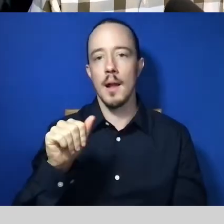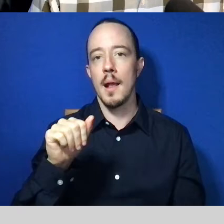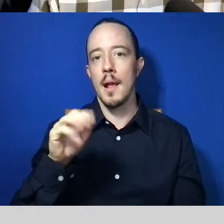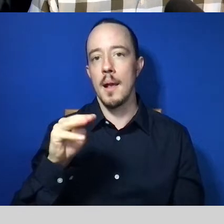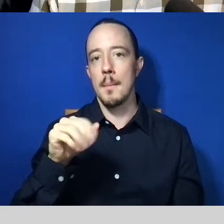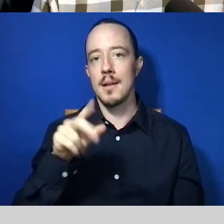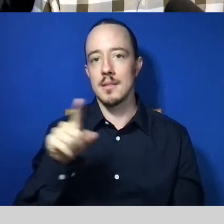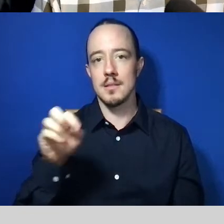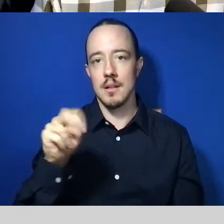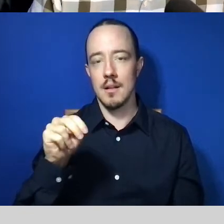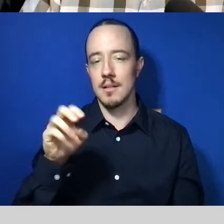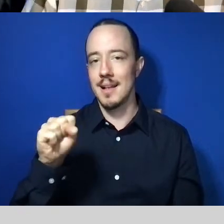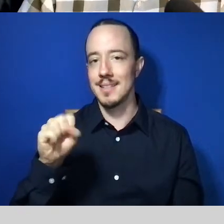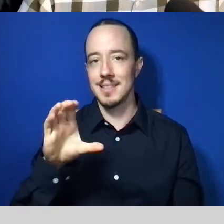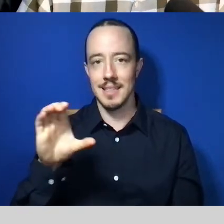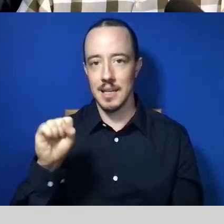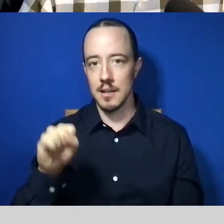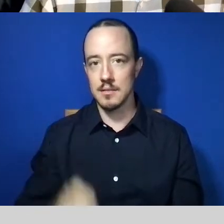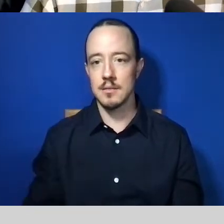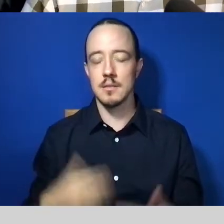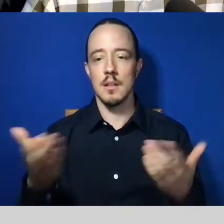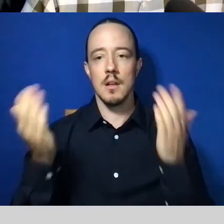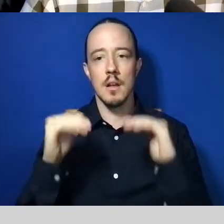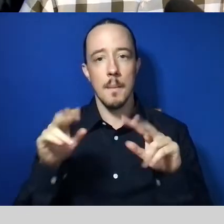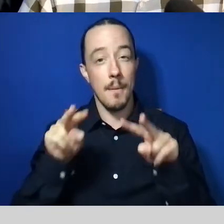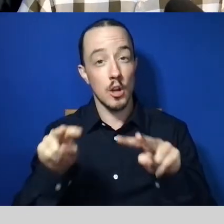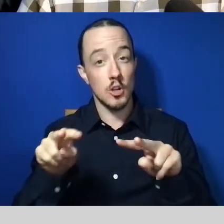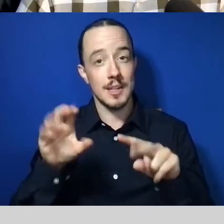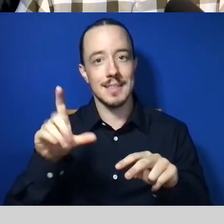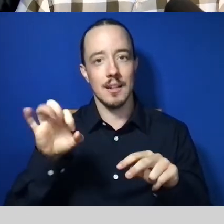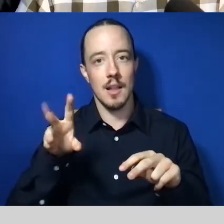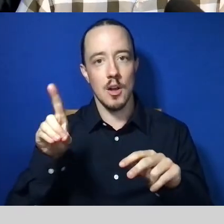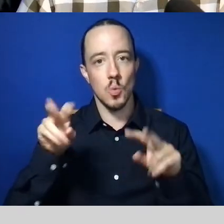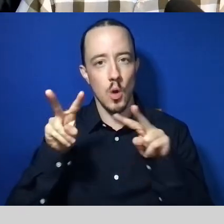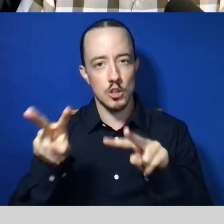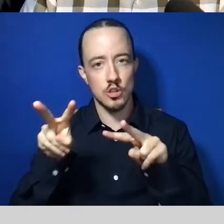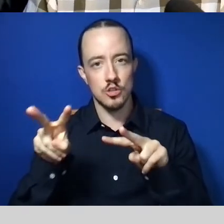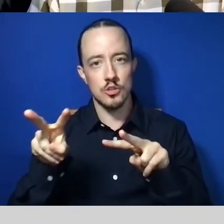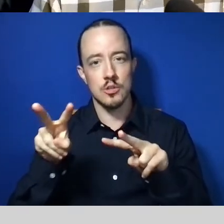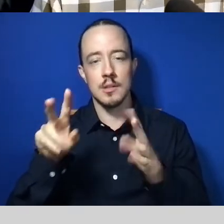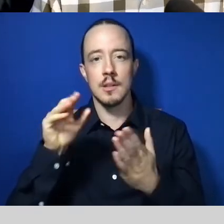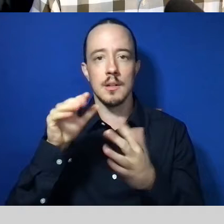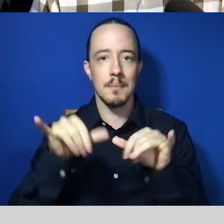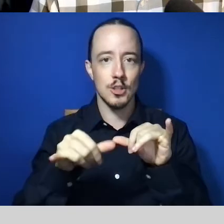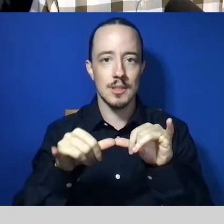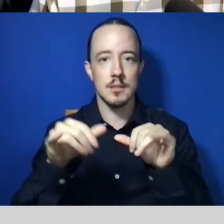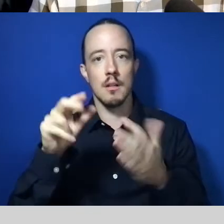All the monitoring is going into CloudWatch. So we have CloudWatch metrics and CloudWatch logs. So all the logging for containers,